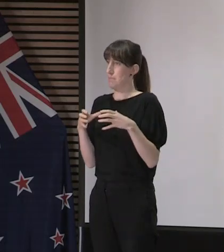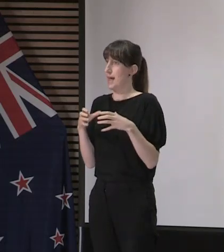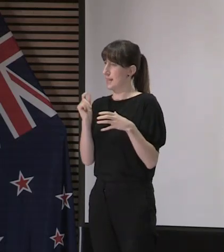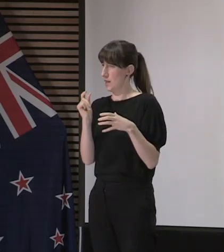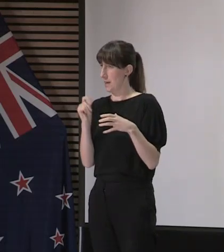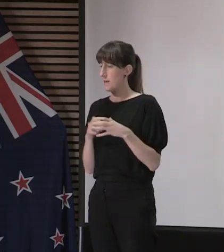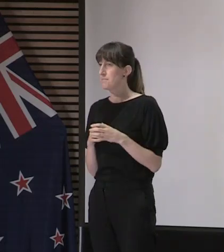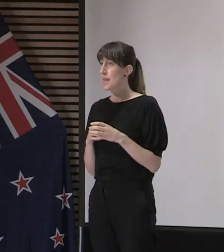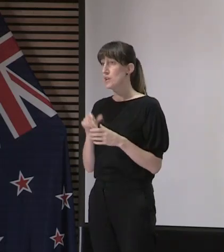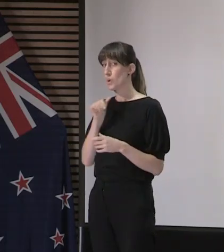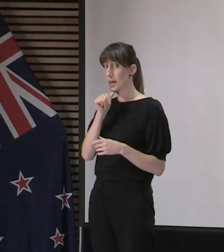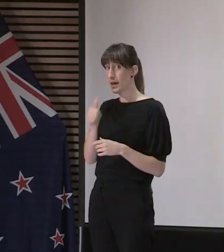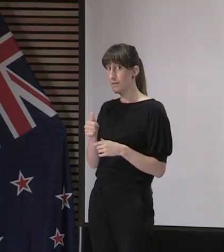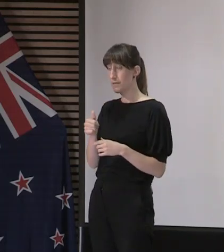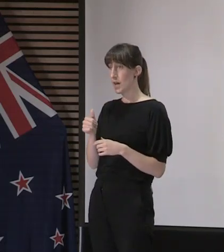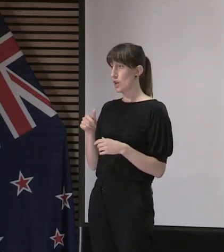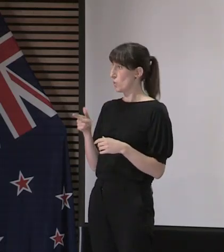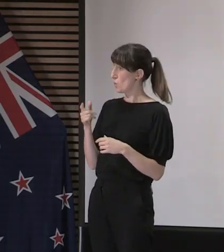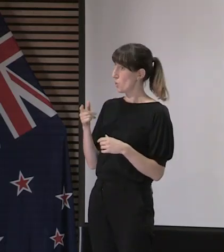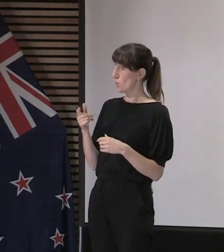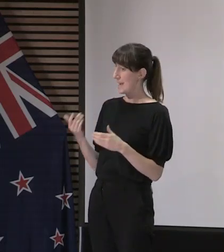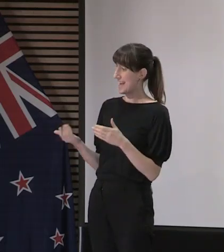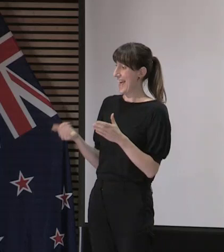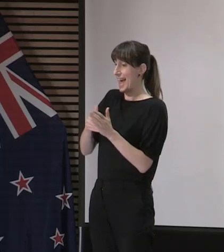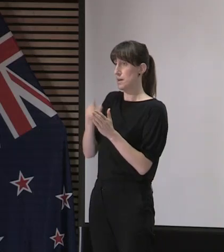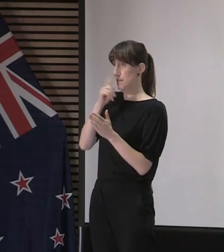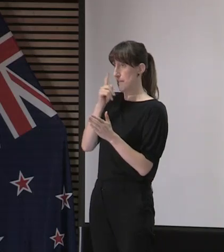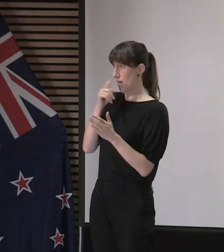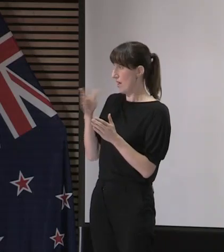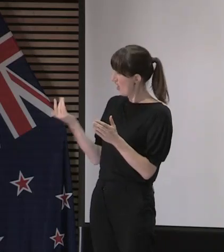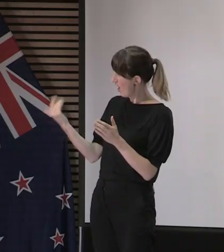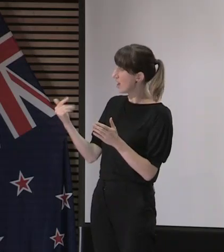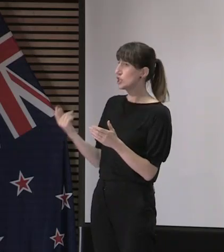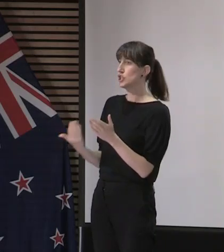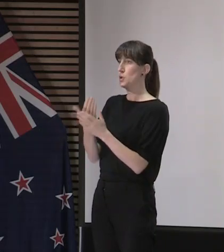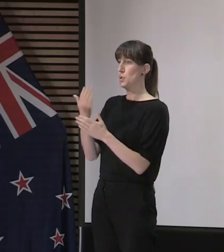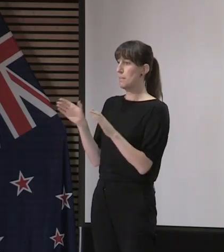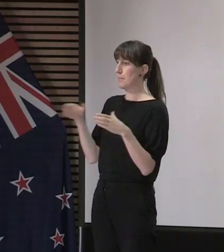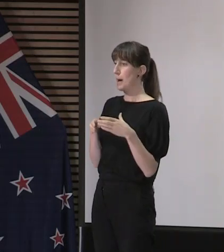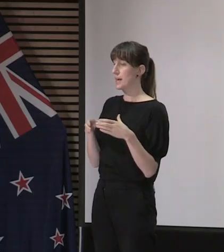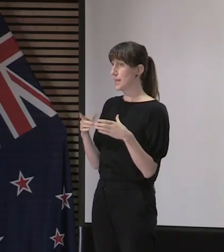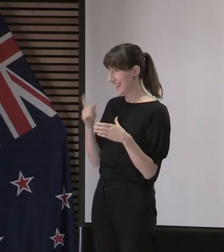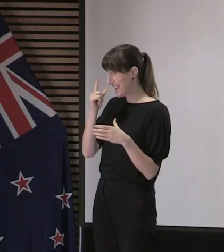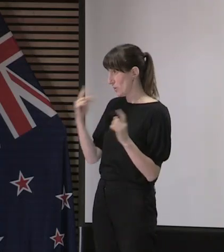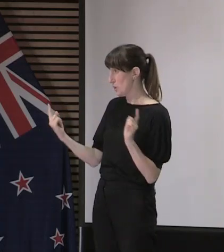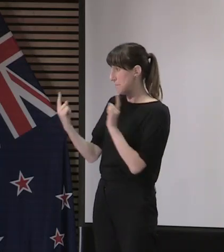to maintain that. Speaking about extending your bubbles, if you're extending your bubbles to an